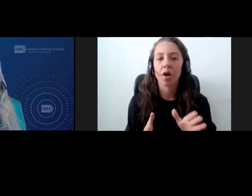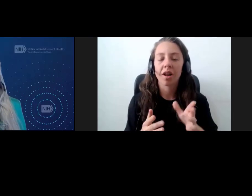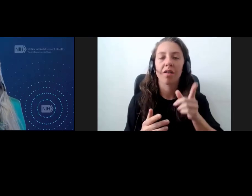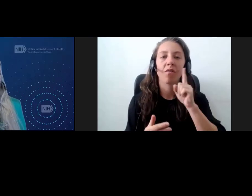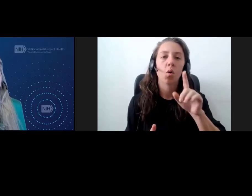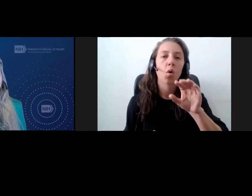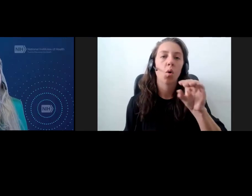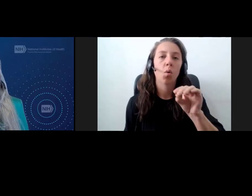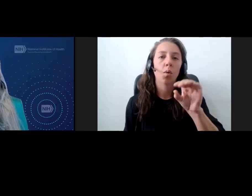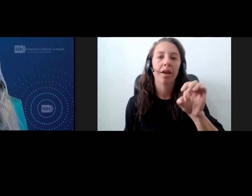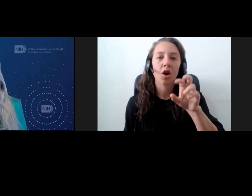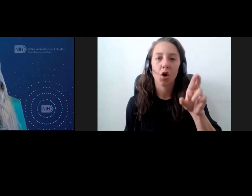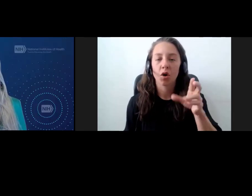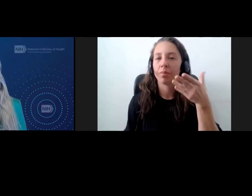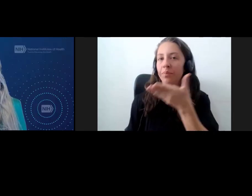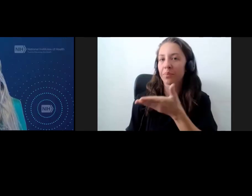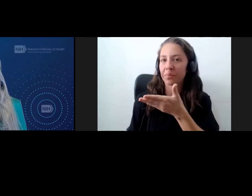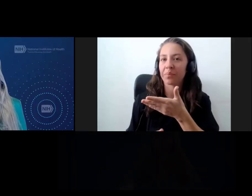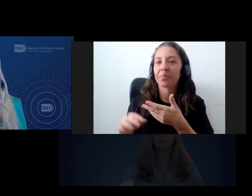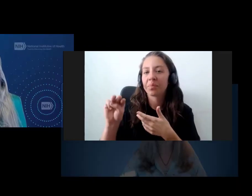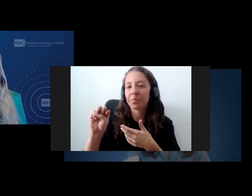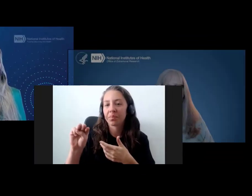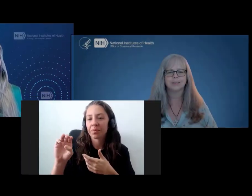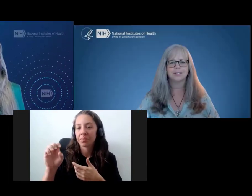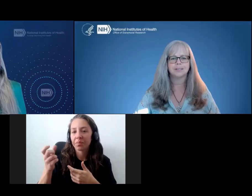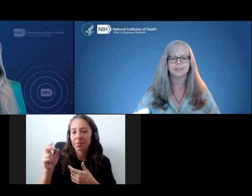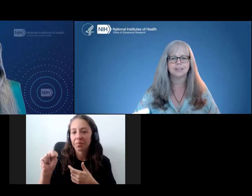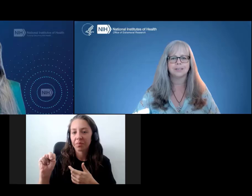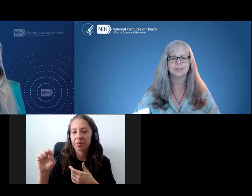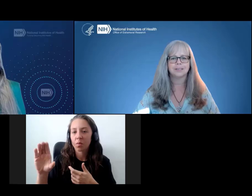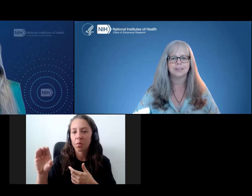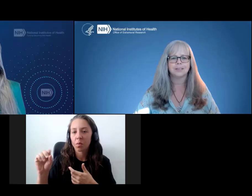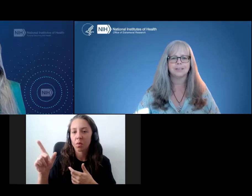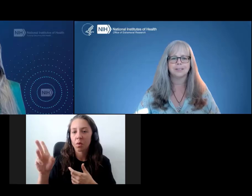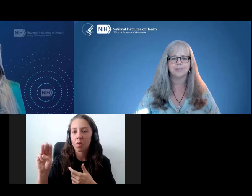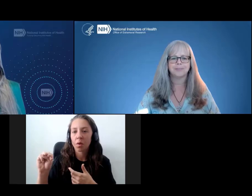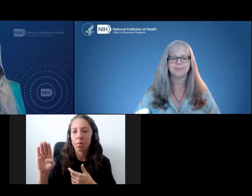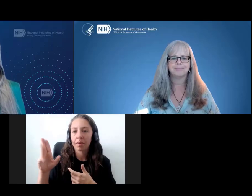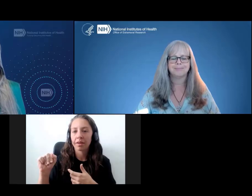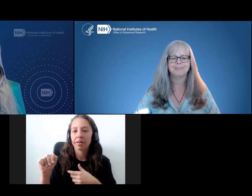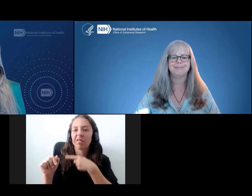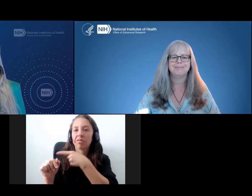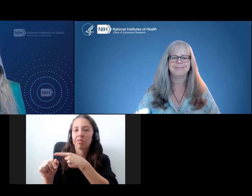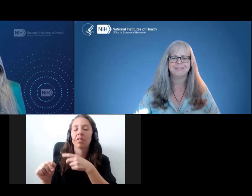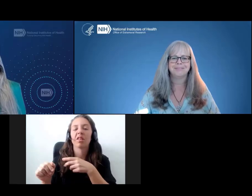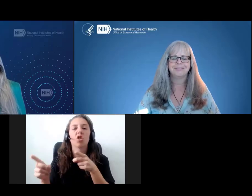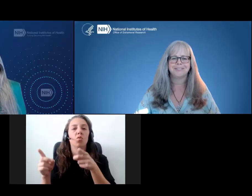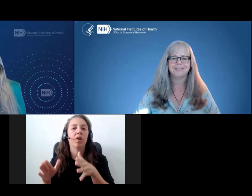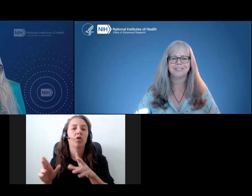I'm here with my colleague Megan Columbus. OERs Director of the Division of Communications and Outreach.